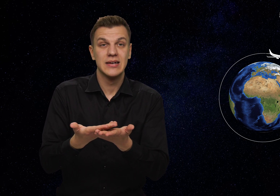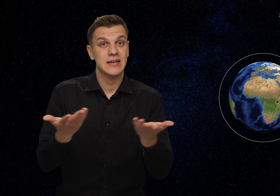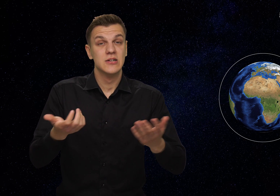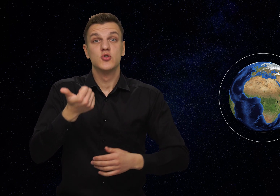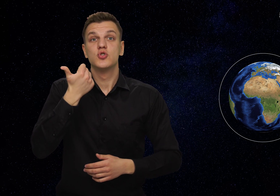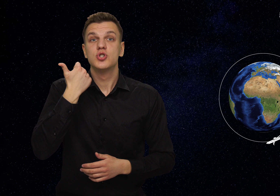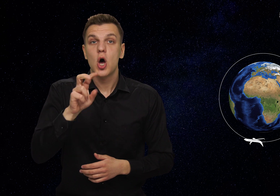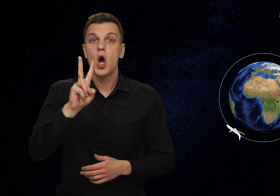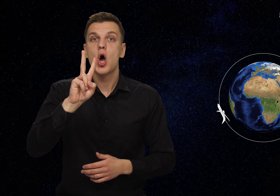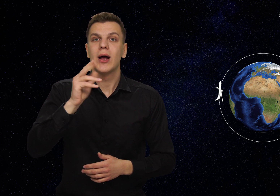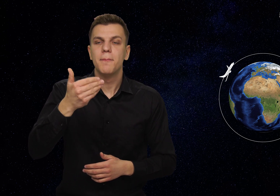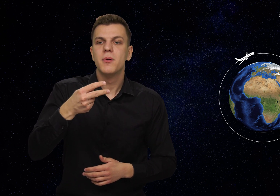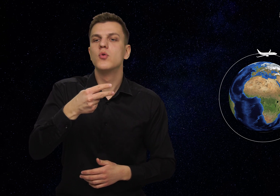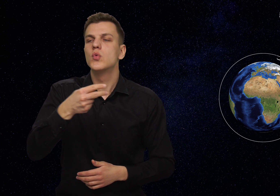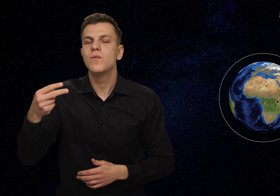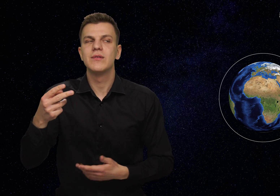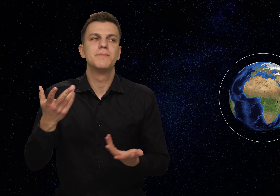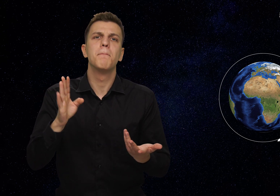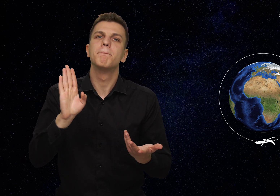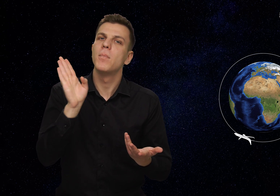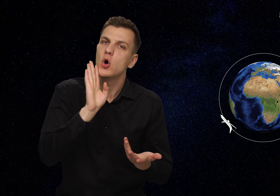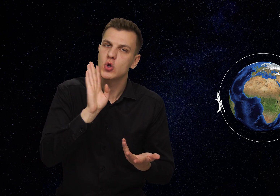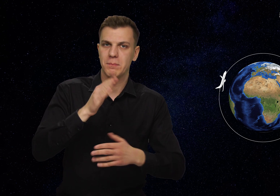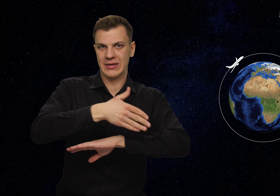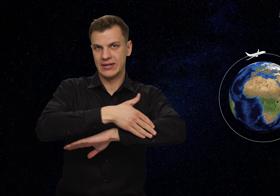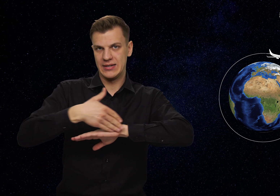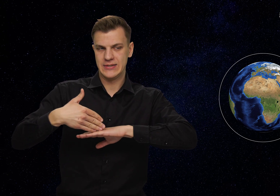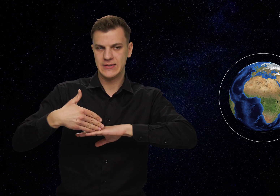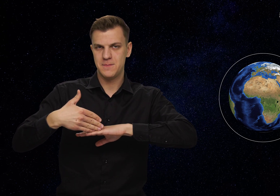The altitude of about 100 km is a kind of boundary.